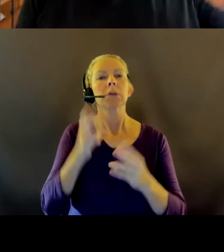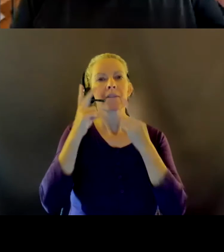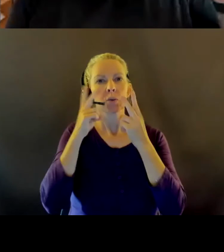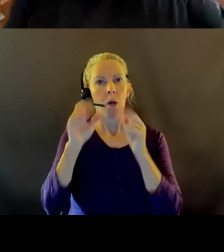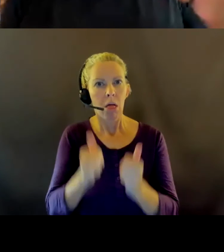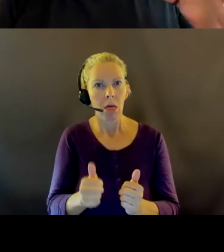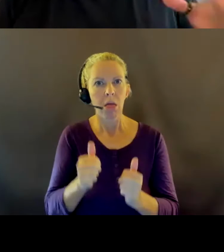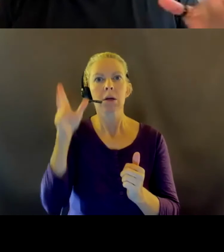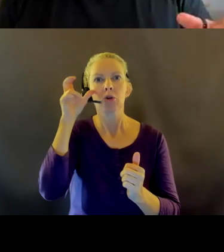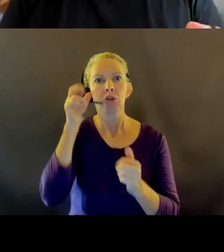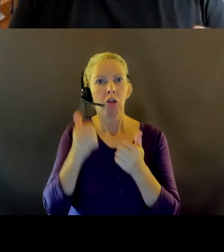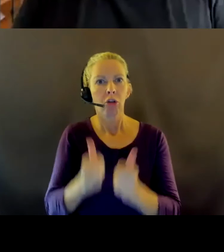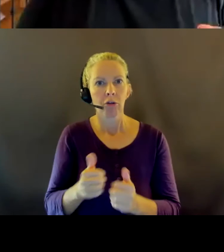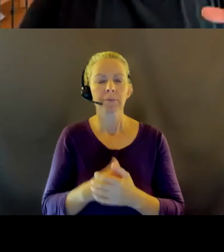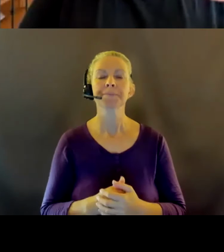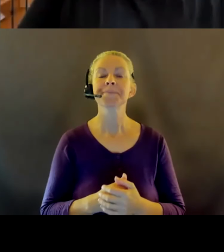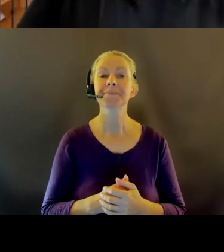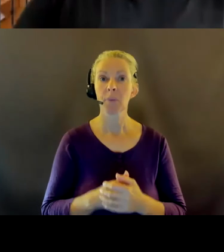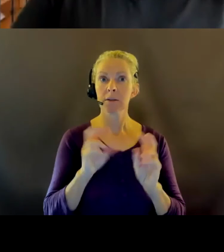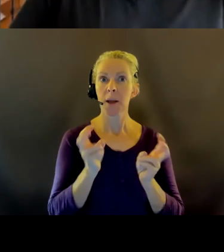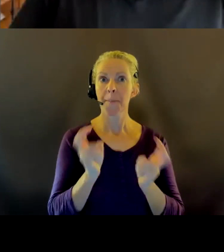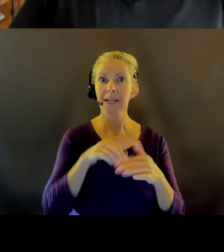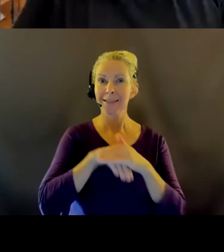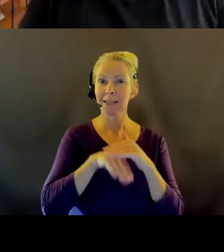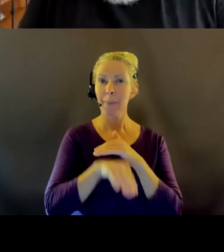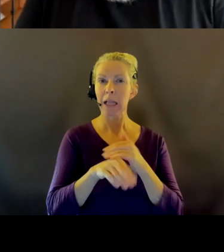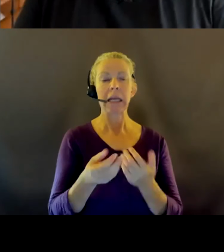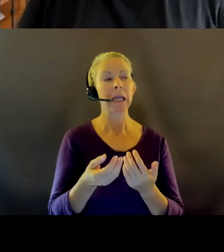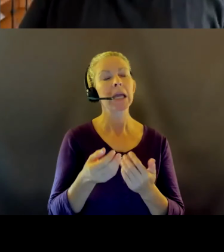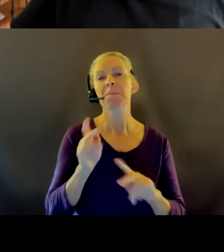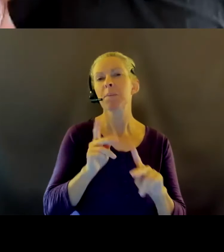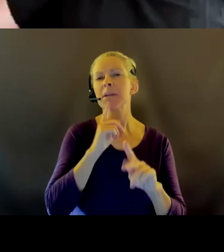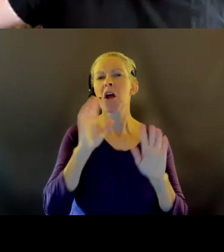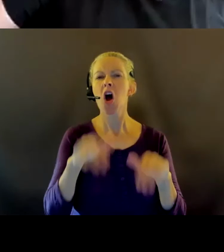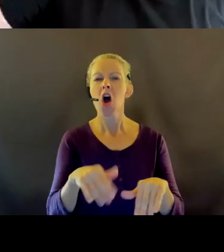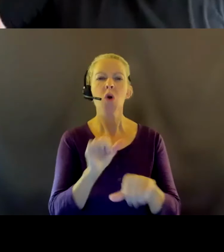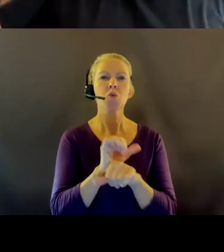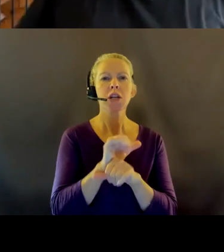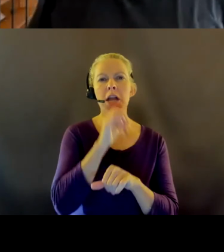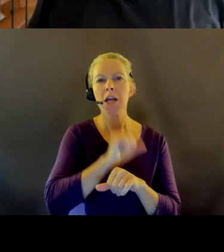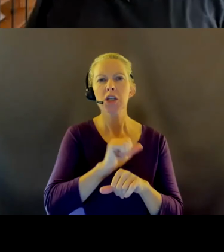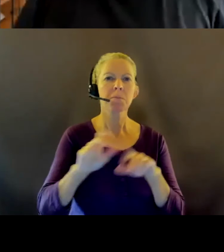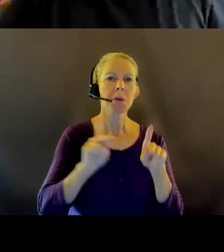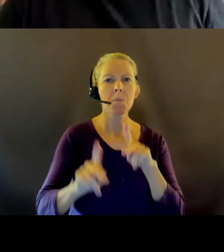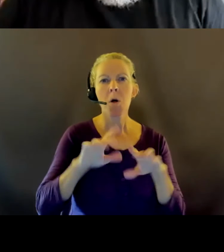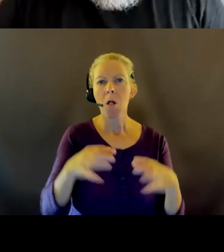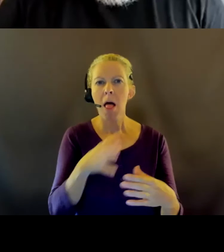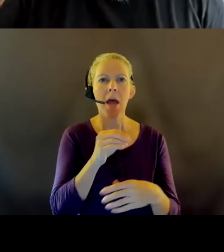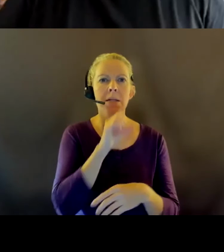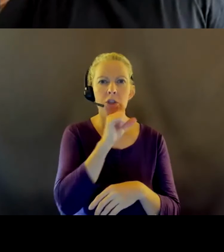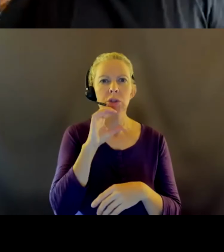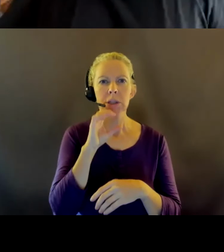When people talk about disabilities, they do also include seniors.